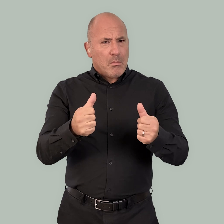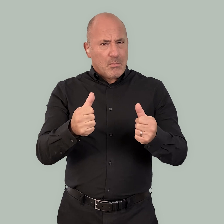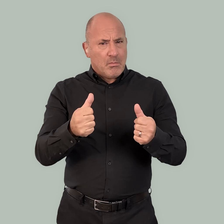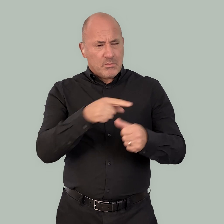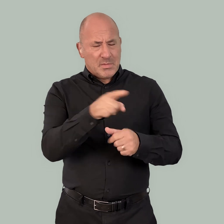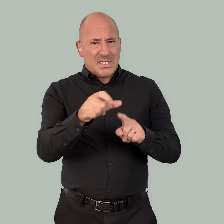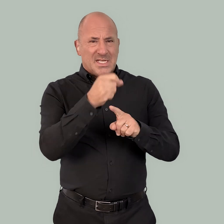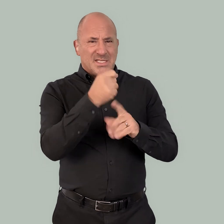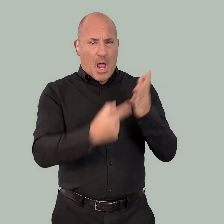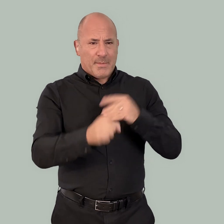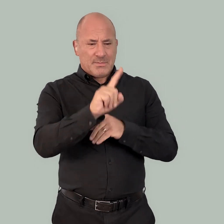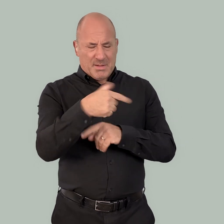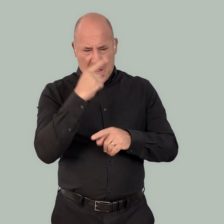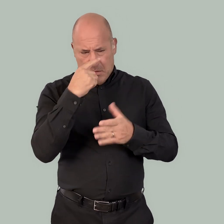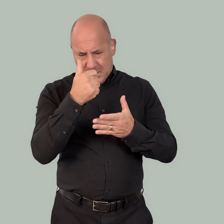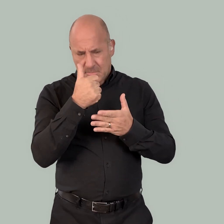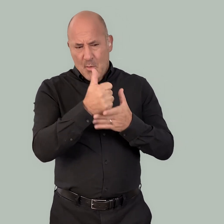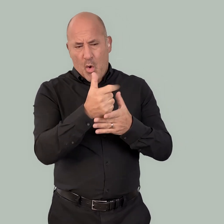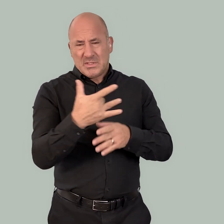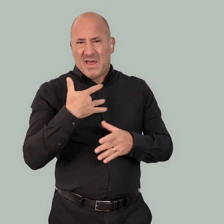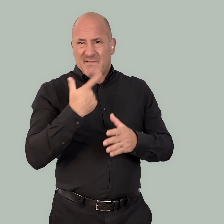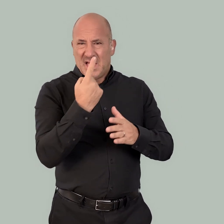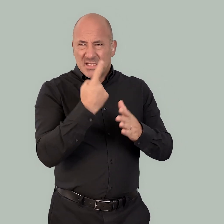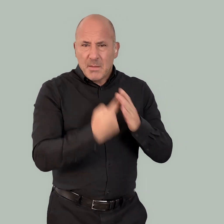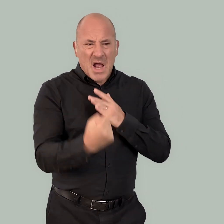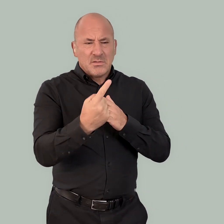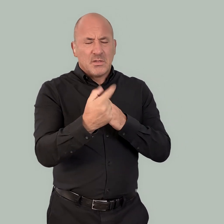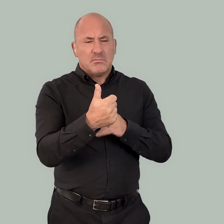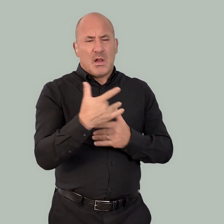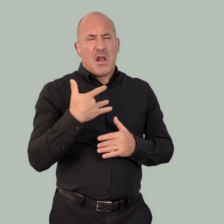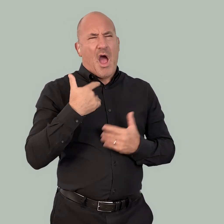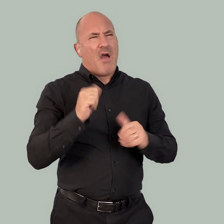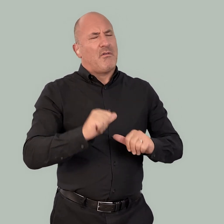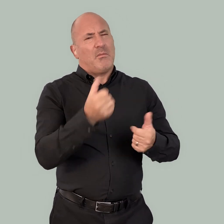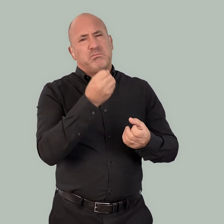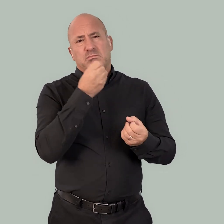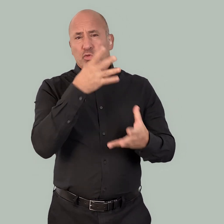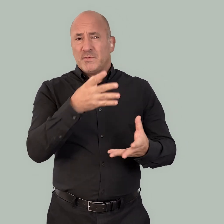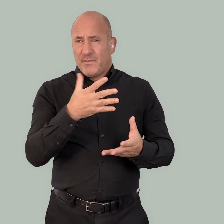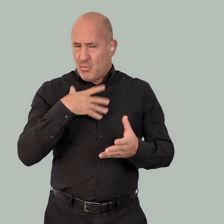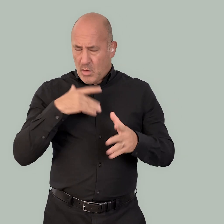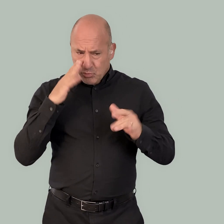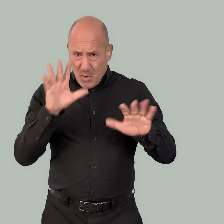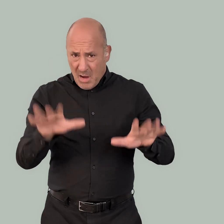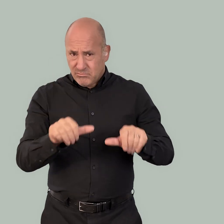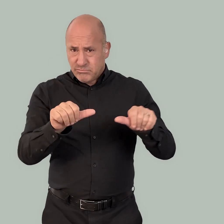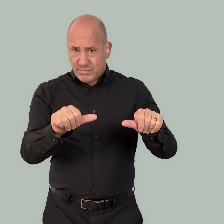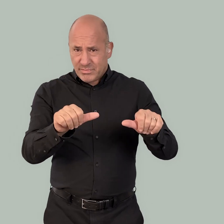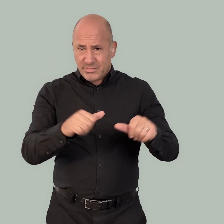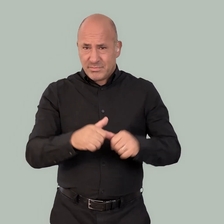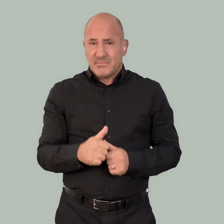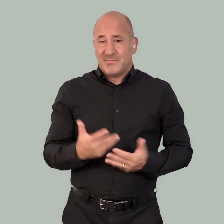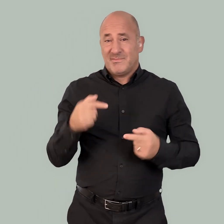in supporting disabled people to live independent and fulfilling lives.